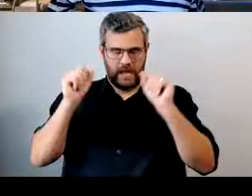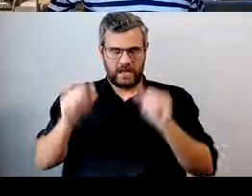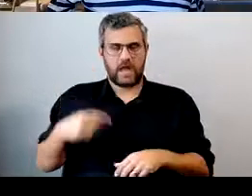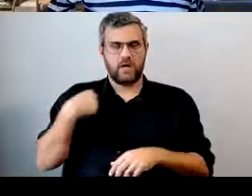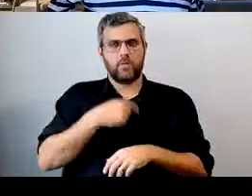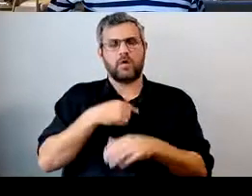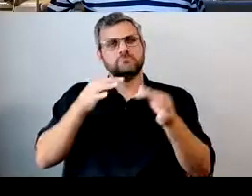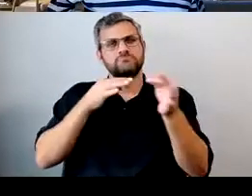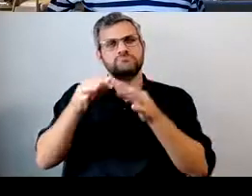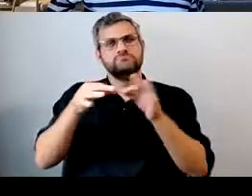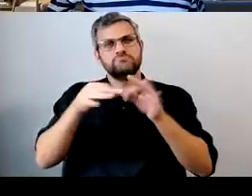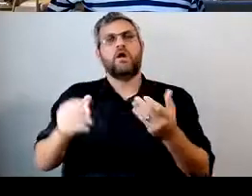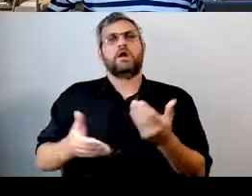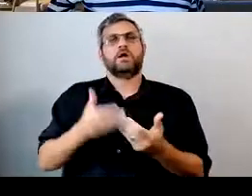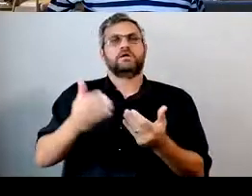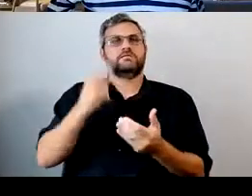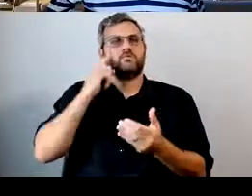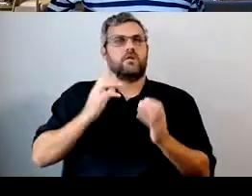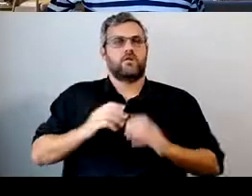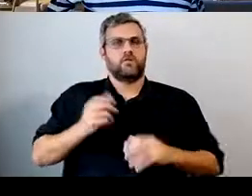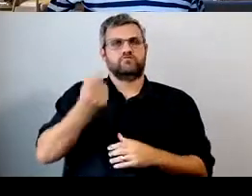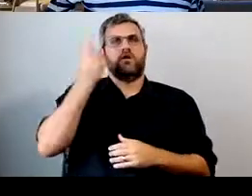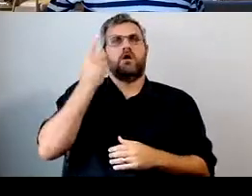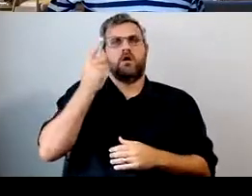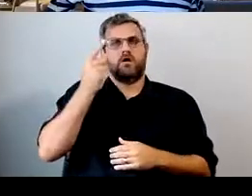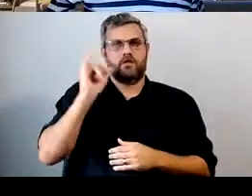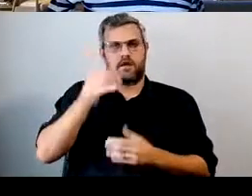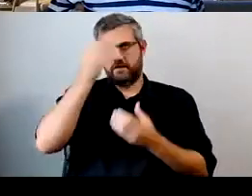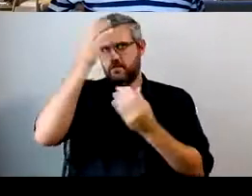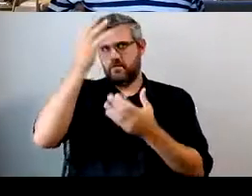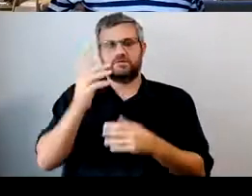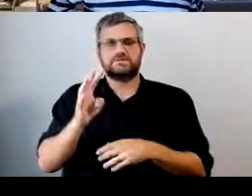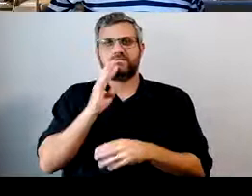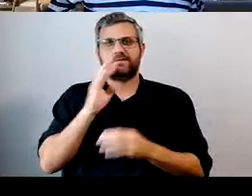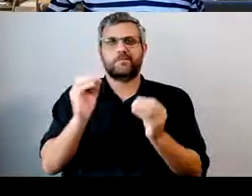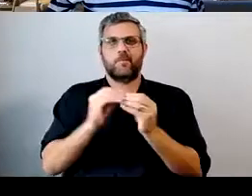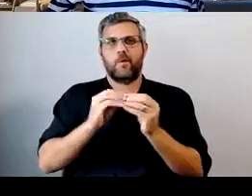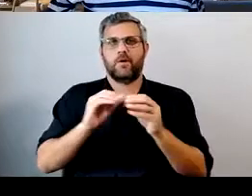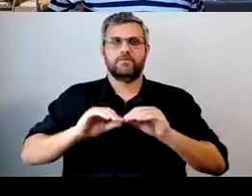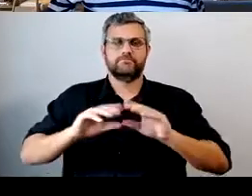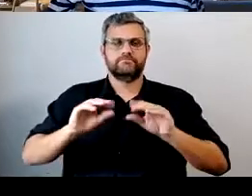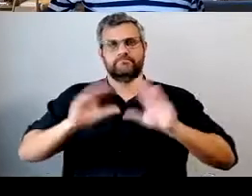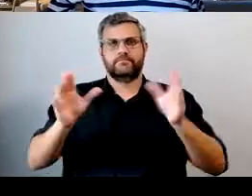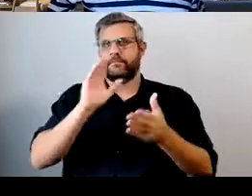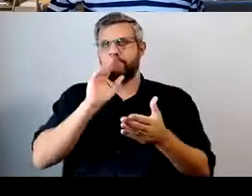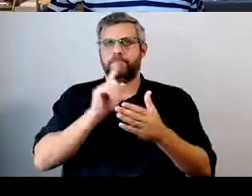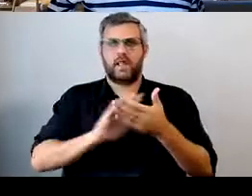that is easy for our client to understand and consume that information and speak more plainly. So we'll talk more here.